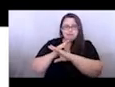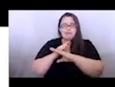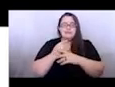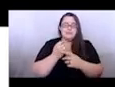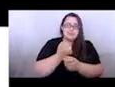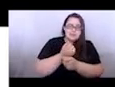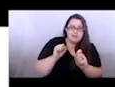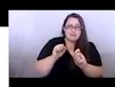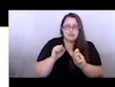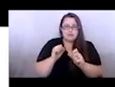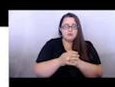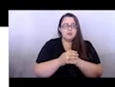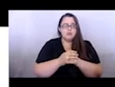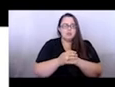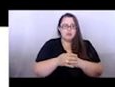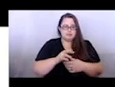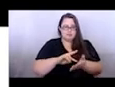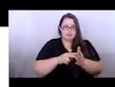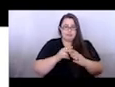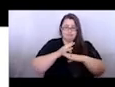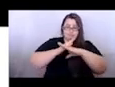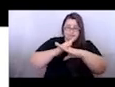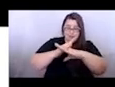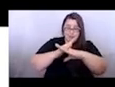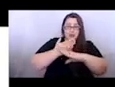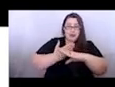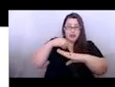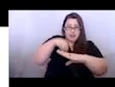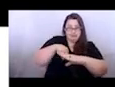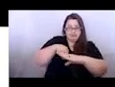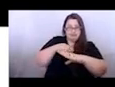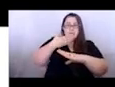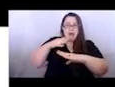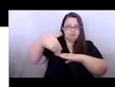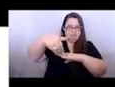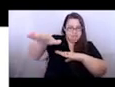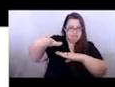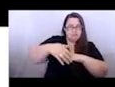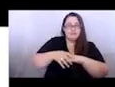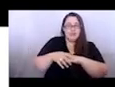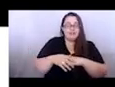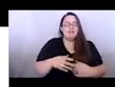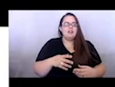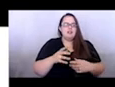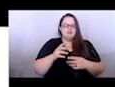It keeps the good in and the bad out. Boundaries let people know what is and not acceptable behavior.